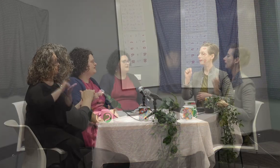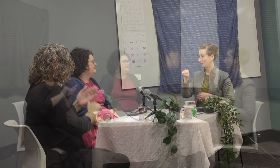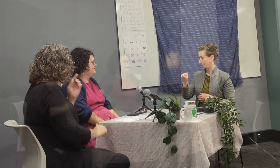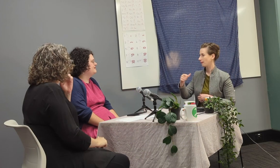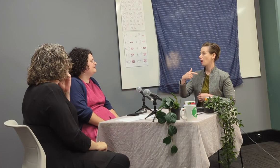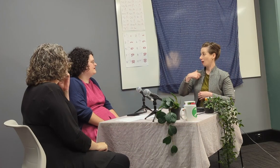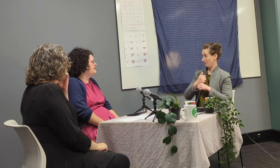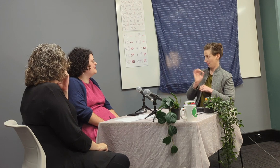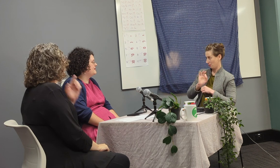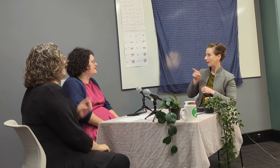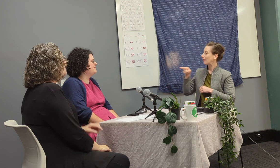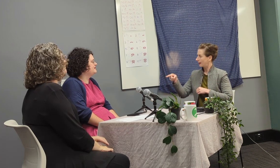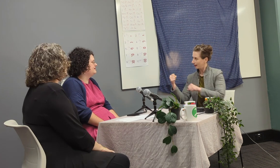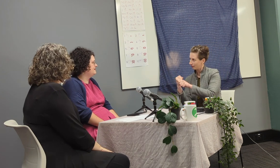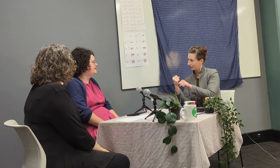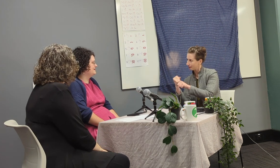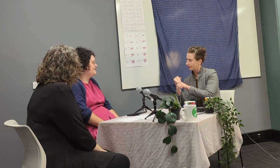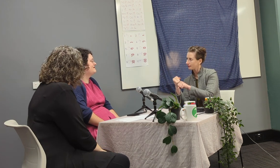H: That’s right. I didn’t do that.